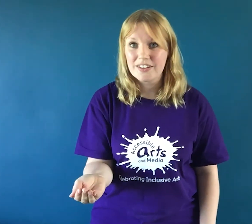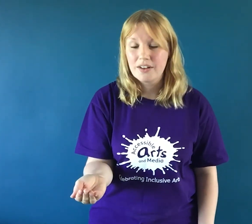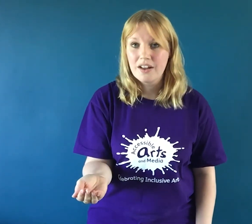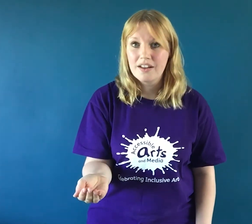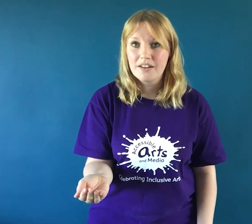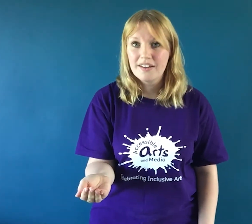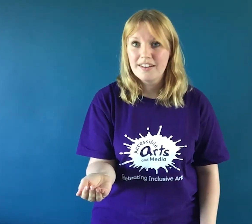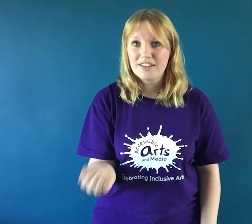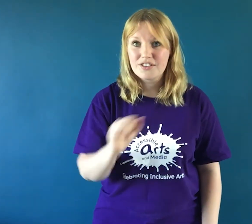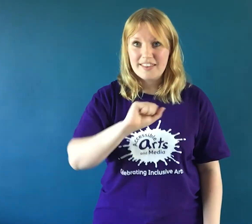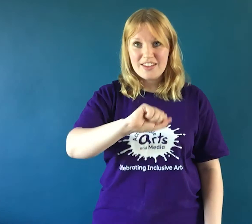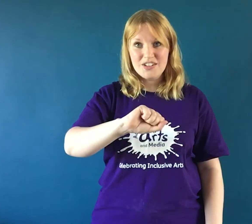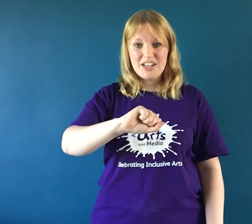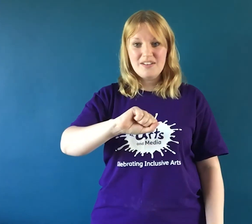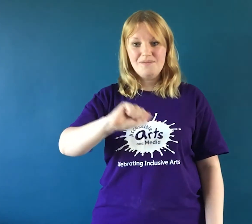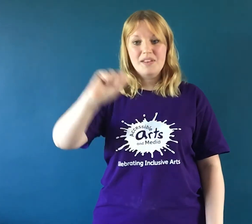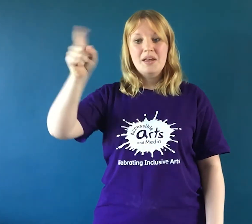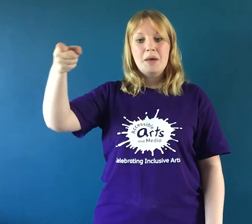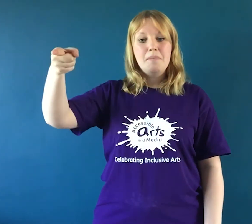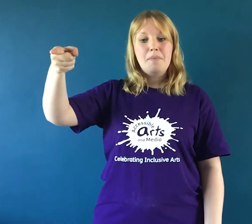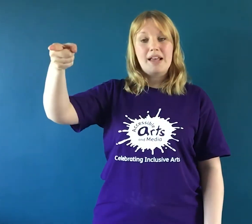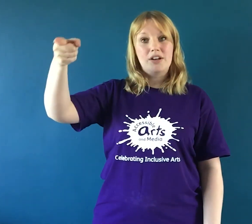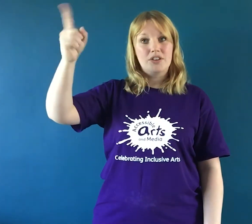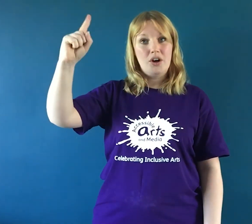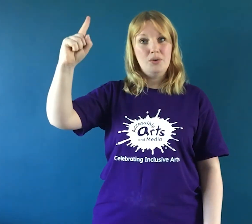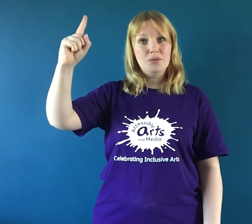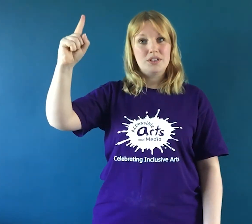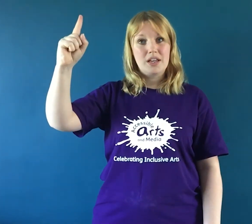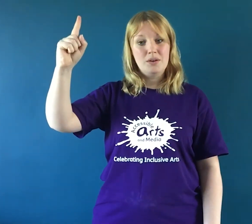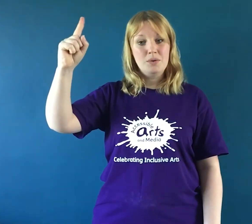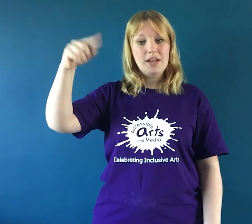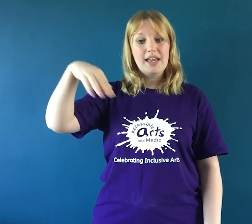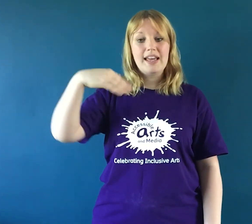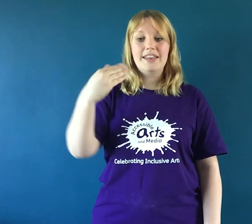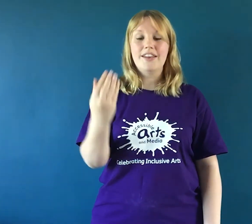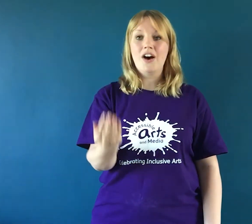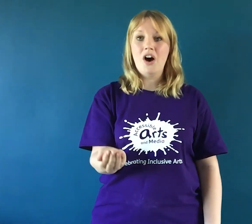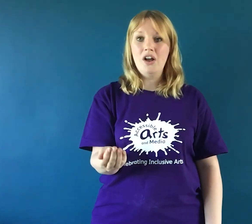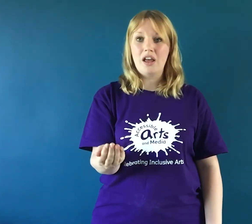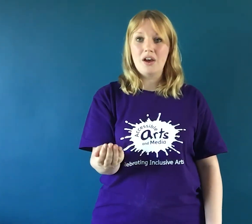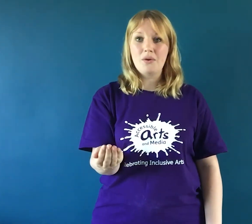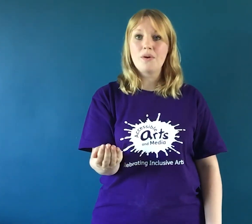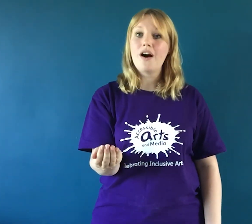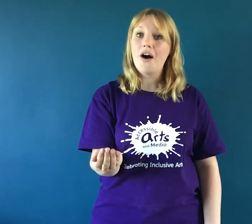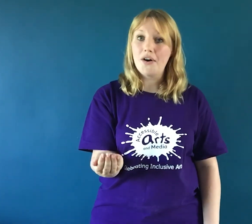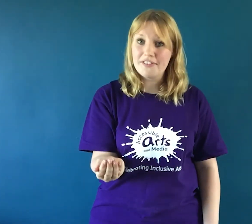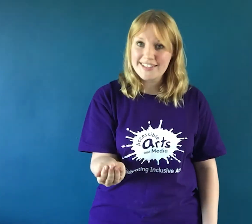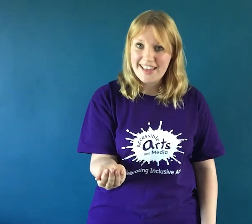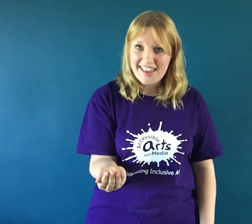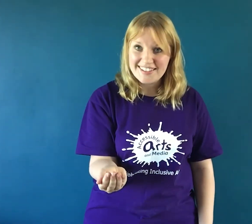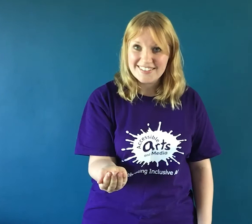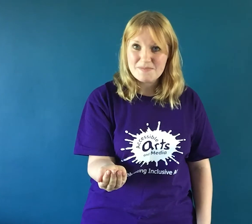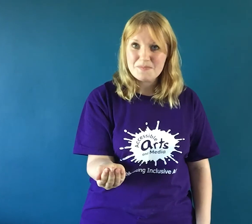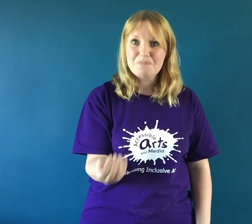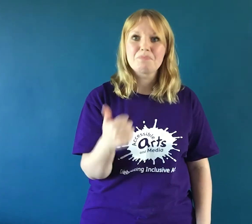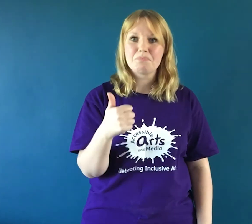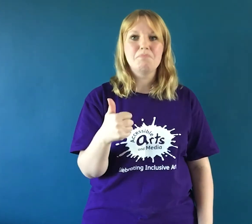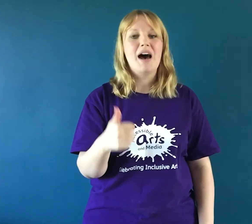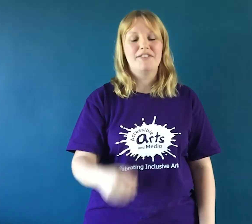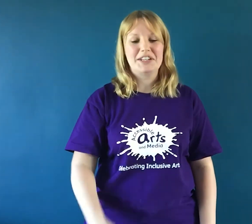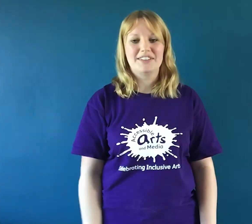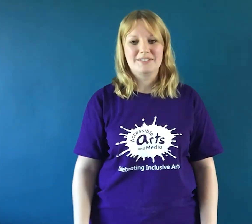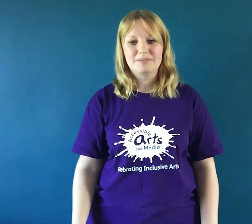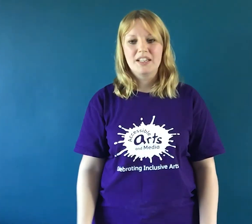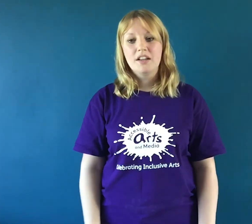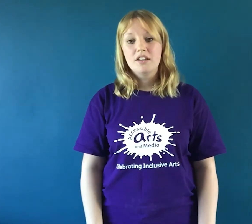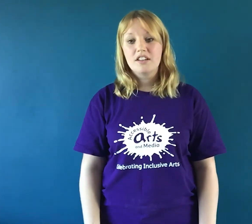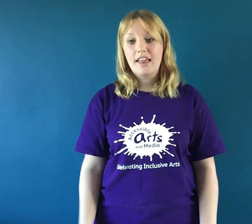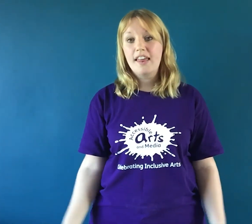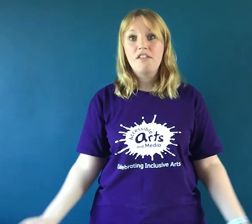Try that your turn. May God hold you in the hollow of his hand. Marvellous. So there are